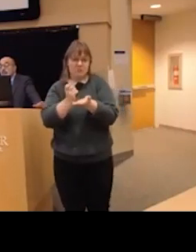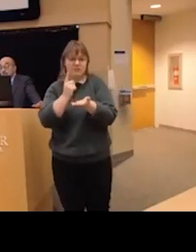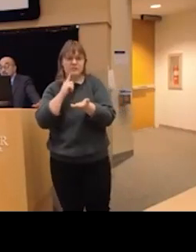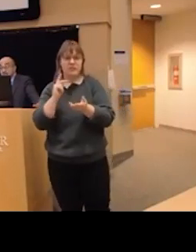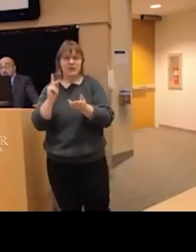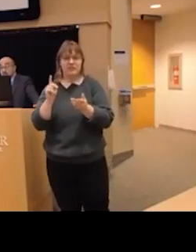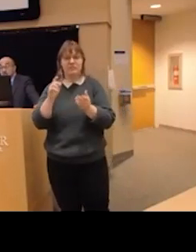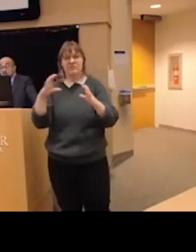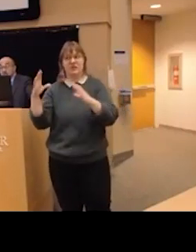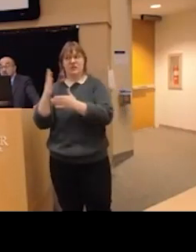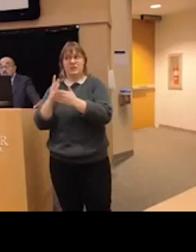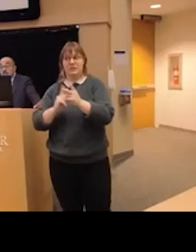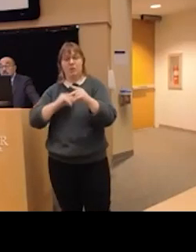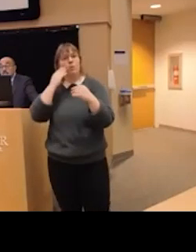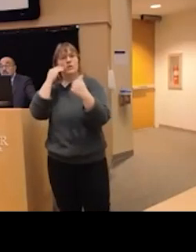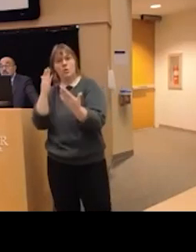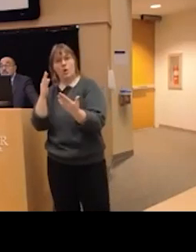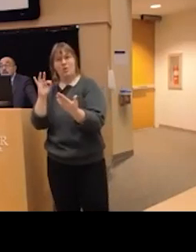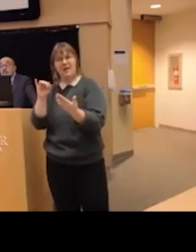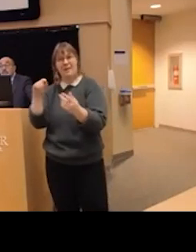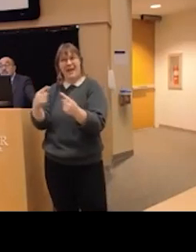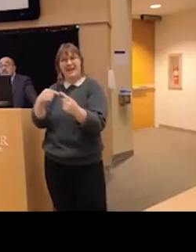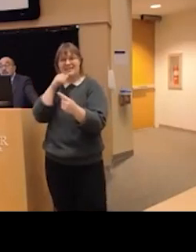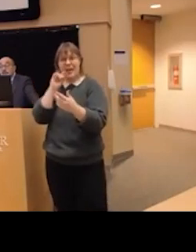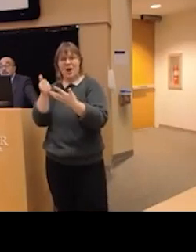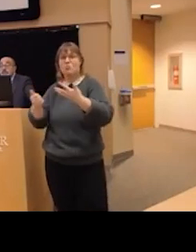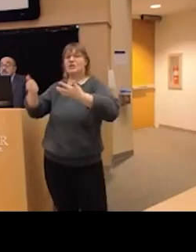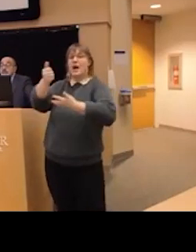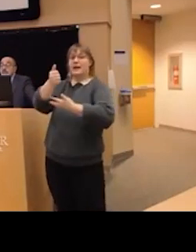know actually it's not well characterized but pain isn't their predominant kind of presentation it's